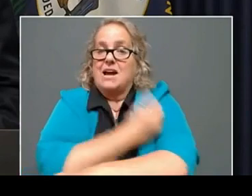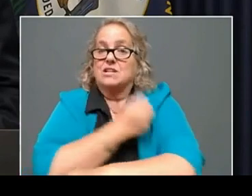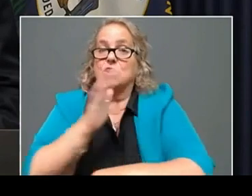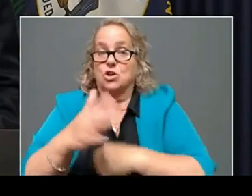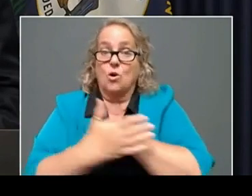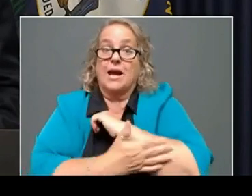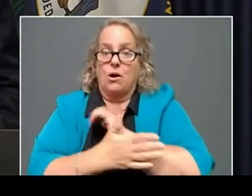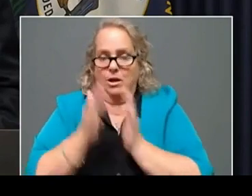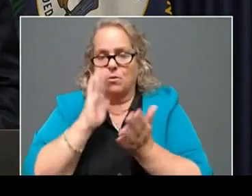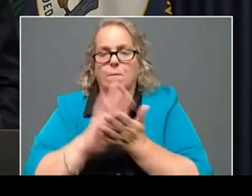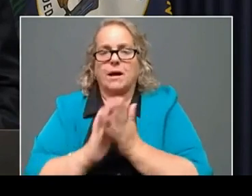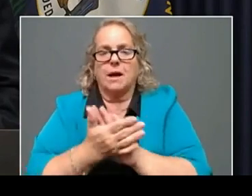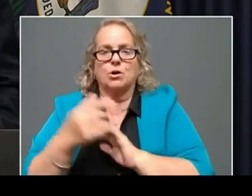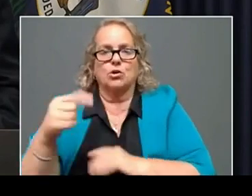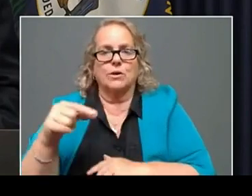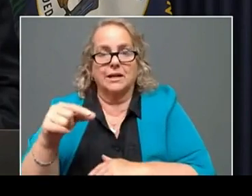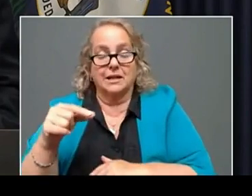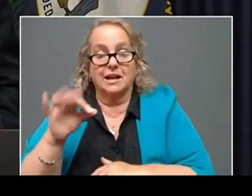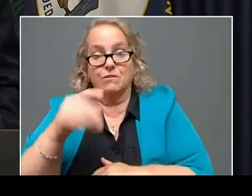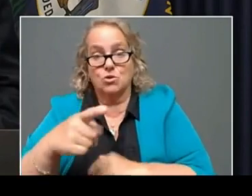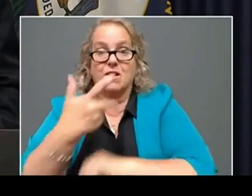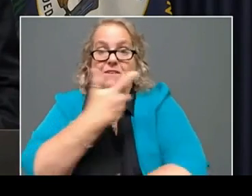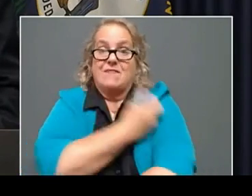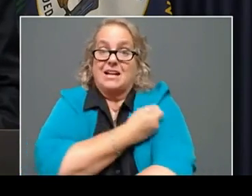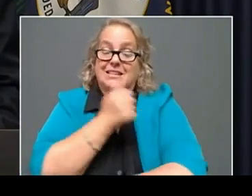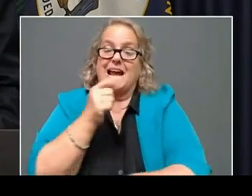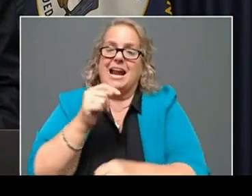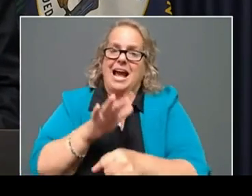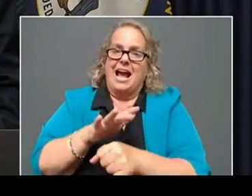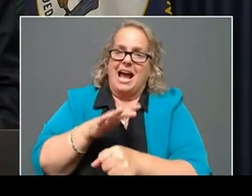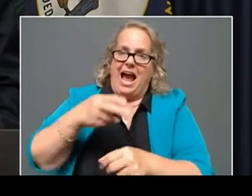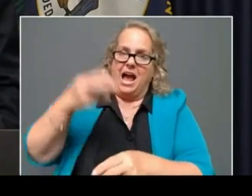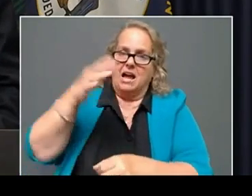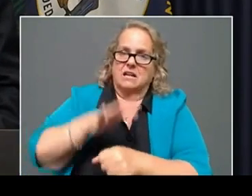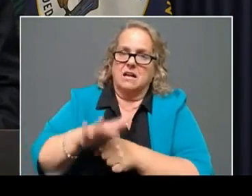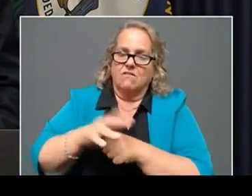you're vaccinated at a high enough uh degree. Uh and what we see is if you're